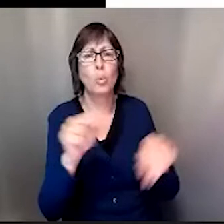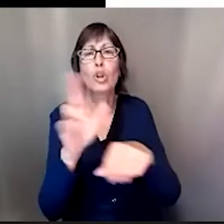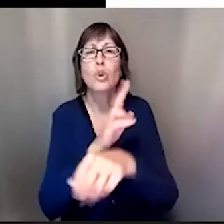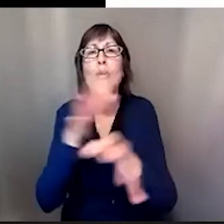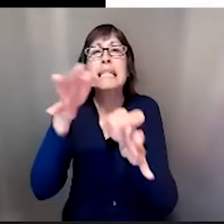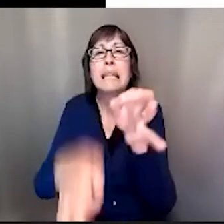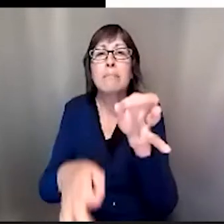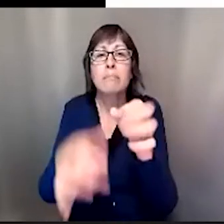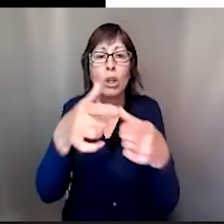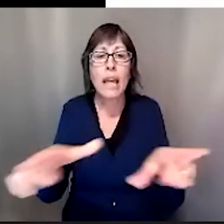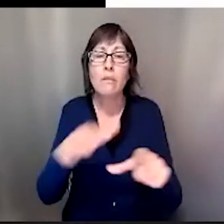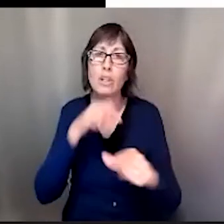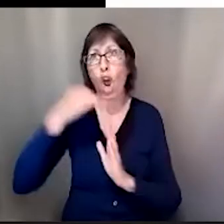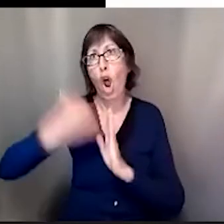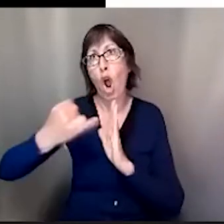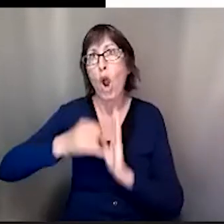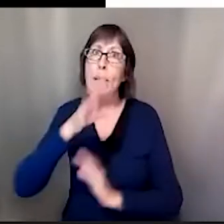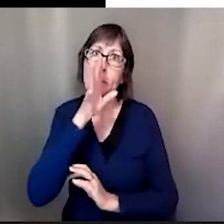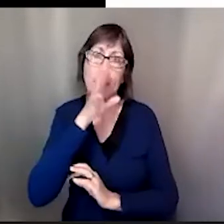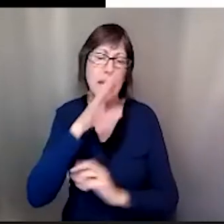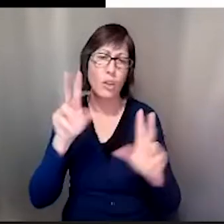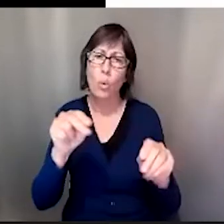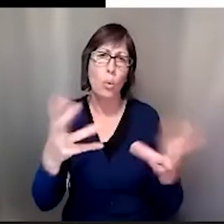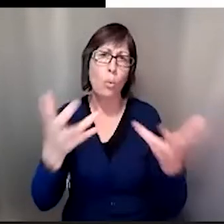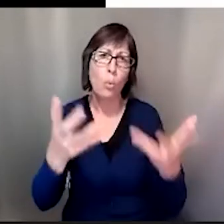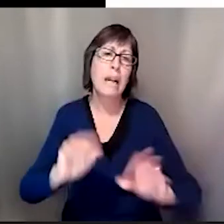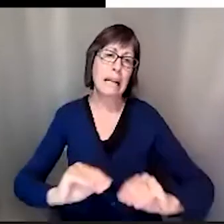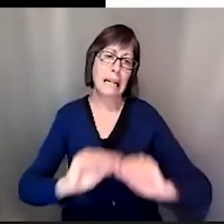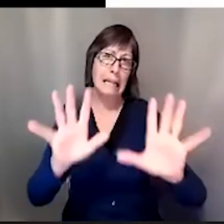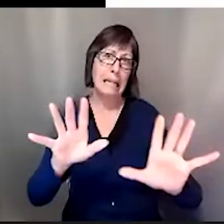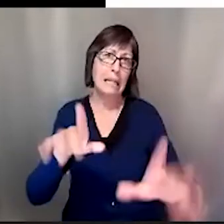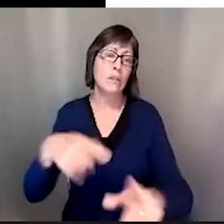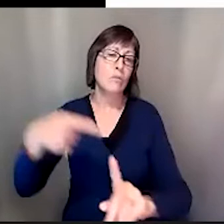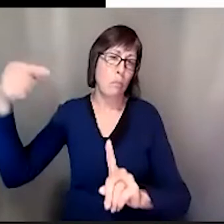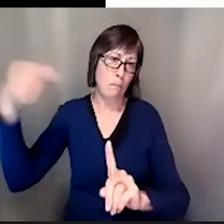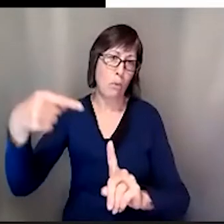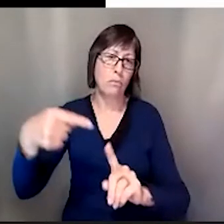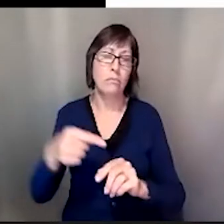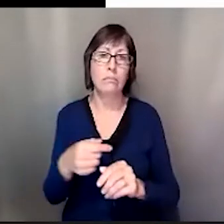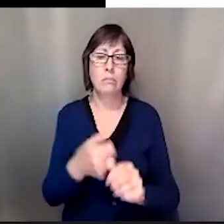or “artist speak” as it is often clearer and more concise. Avoid jargon or technical